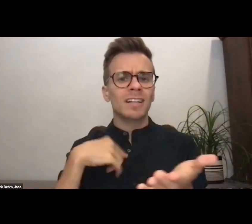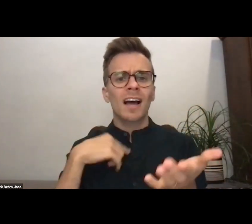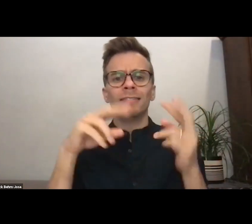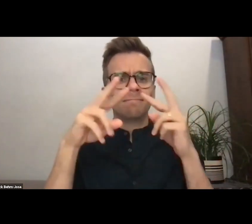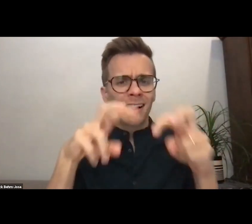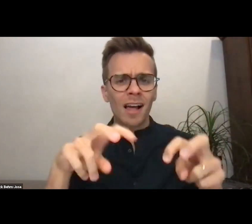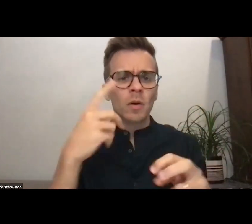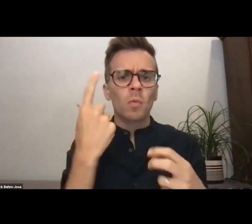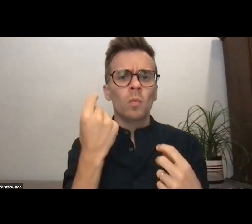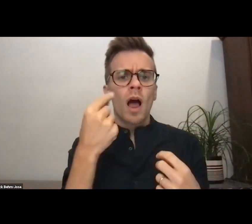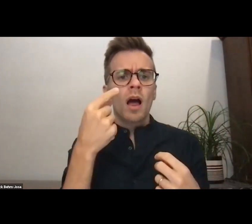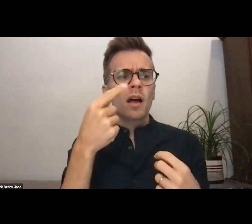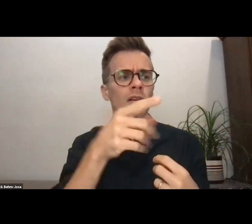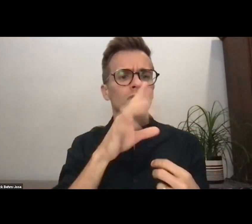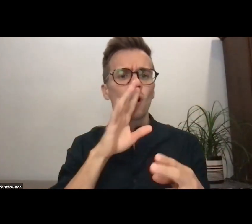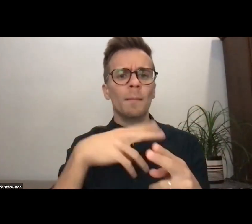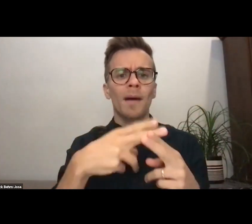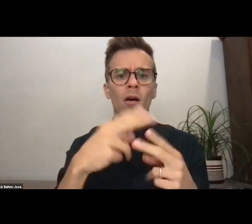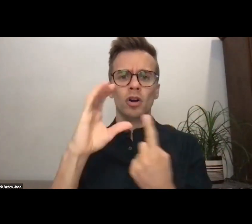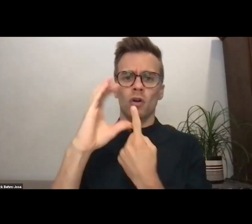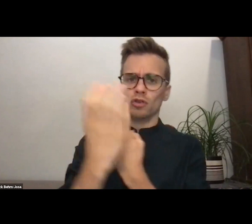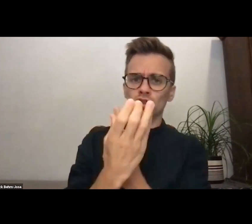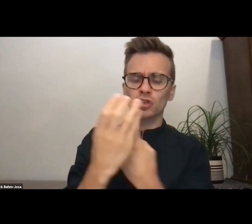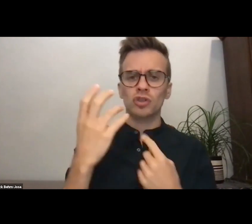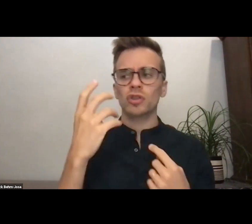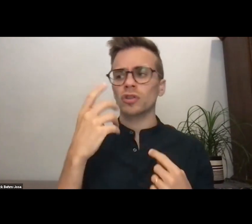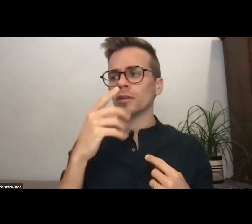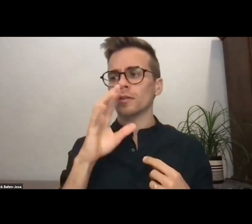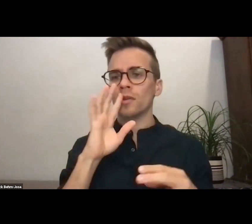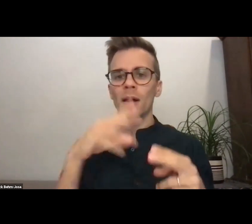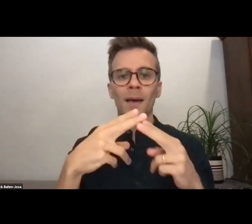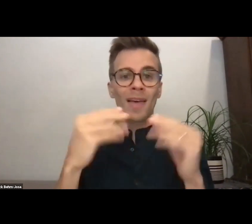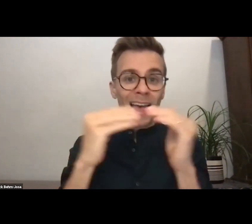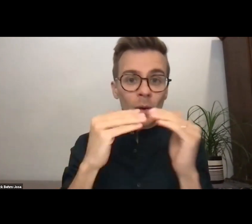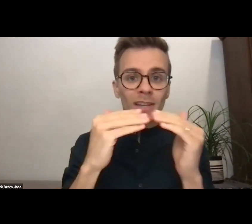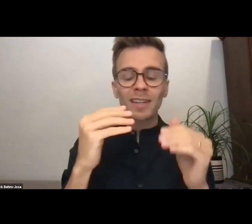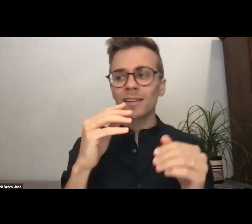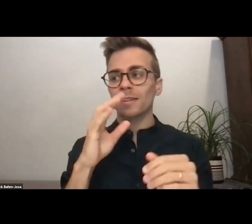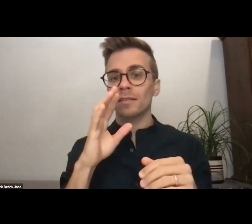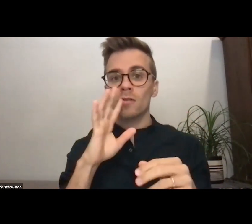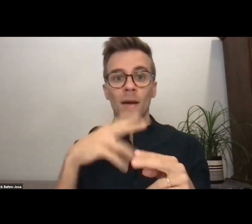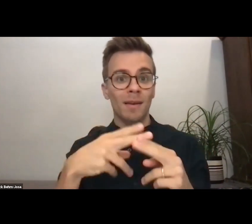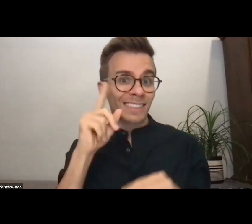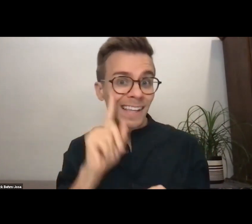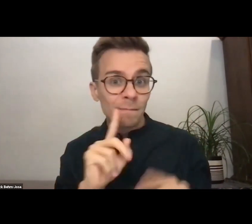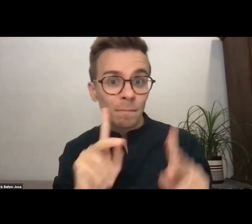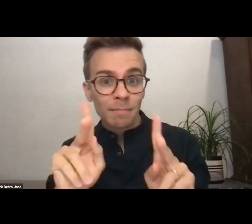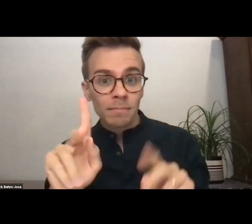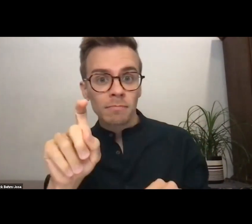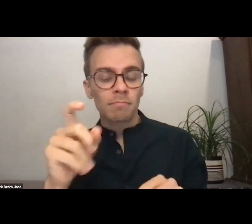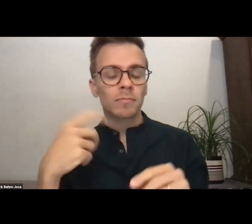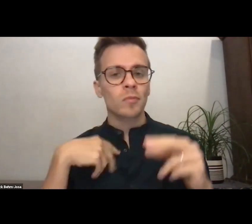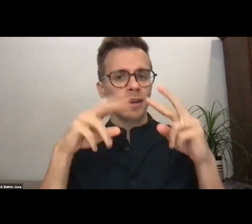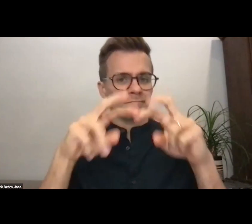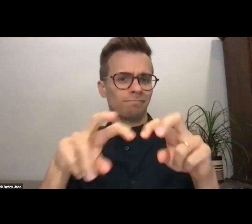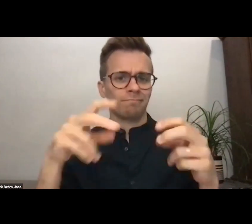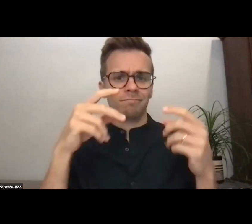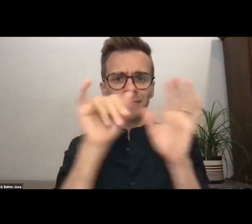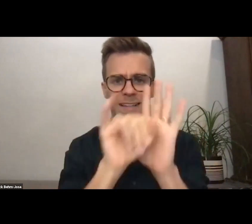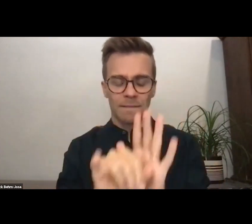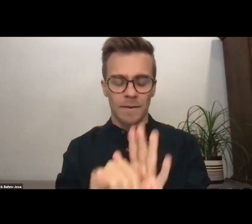So from those 2 planning documents, what I did was: I took a look at